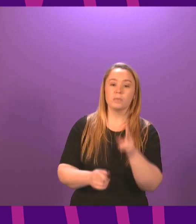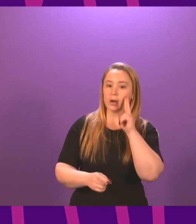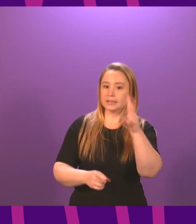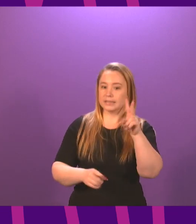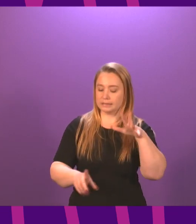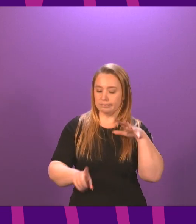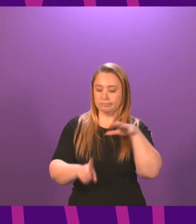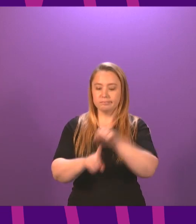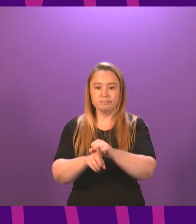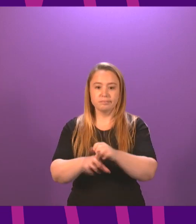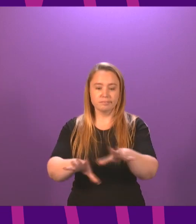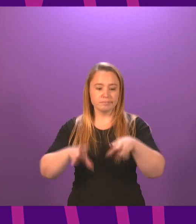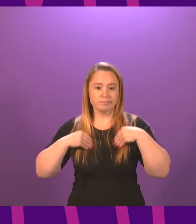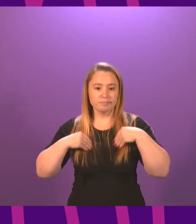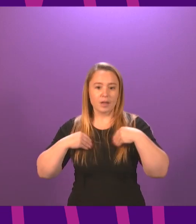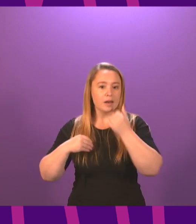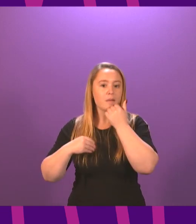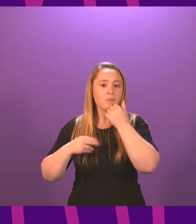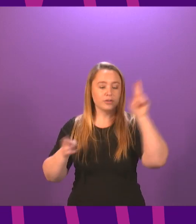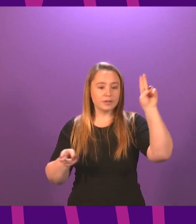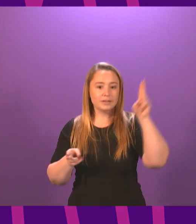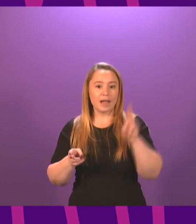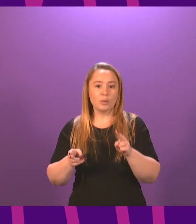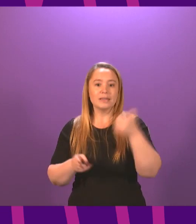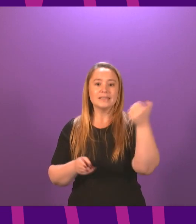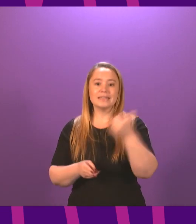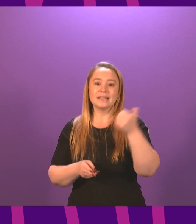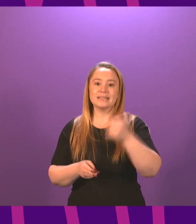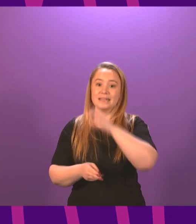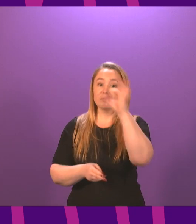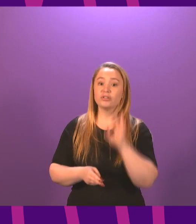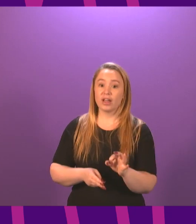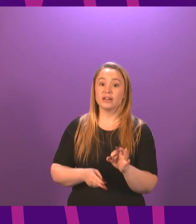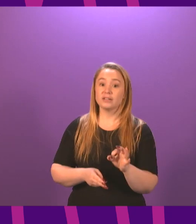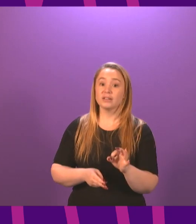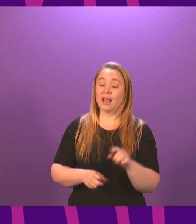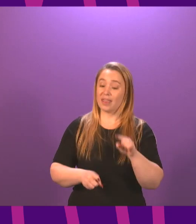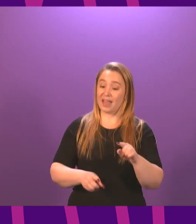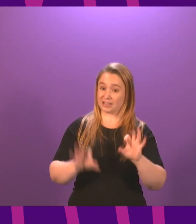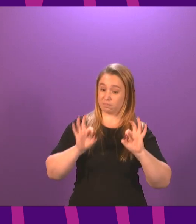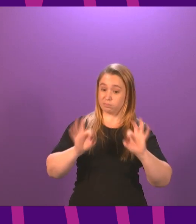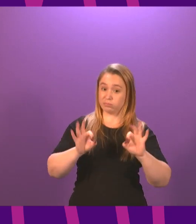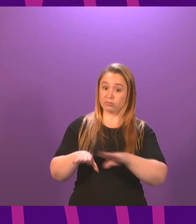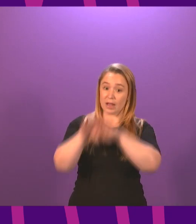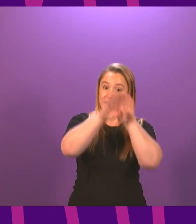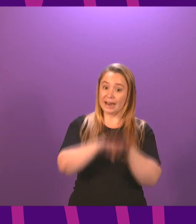that case numbers in Renfrewshire are down by 16 per cent, which is bang on the national